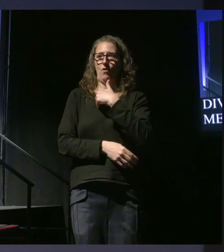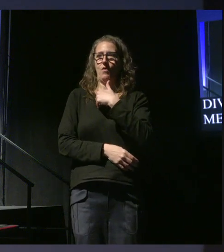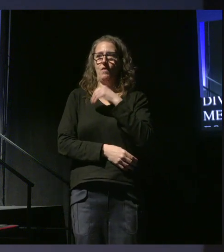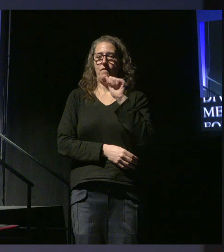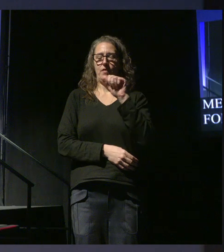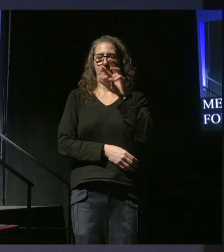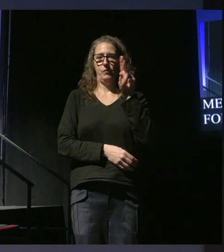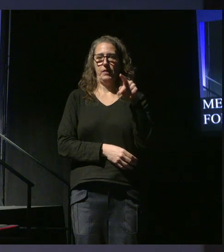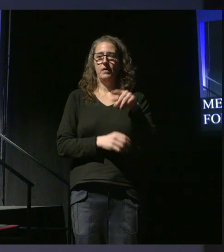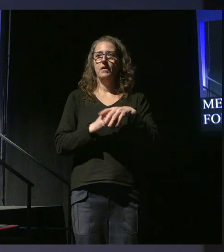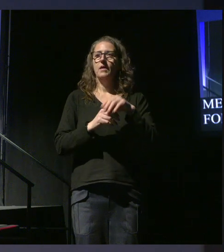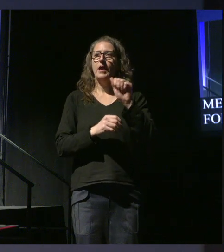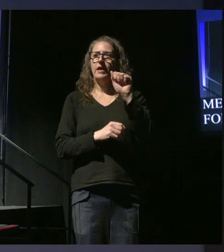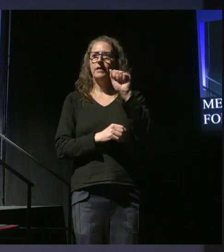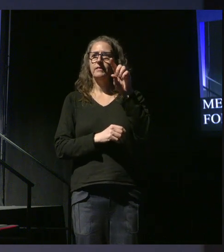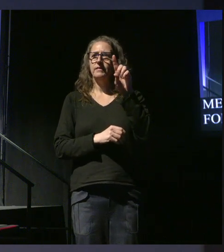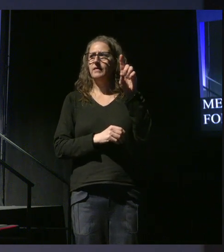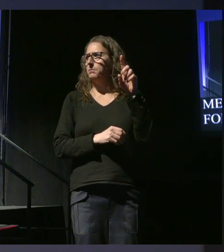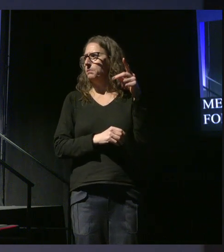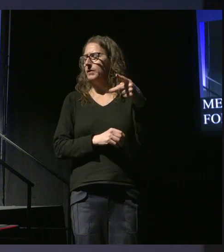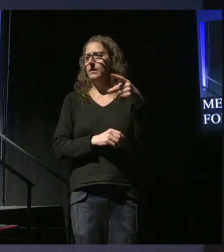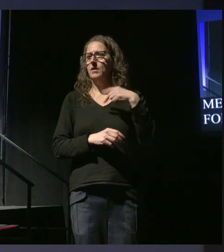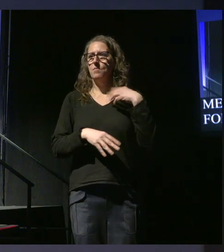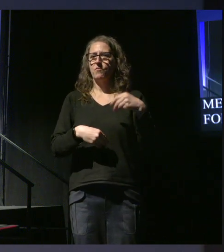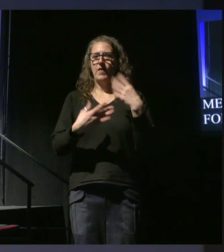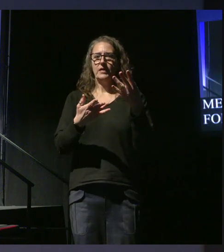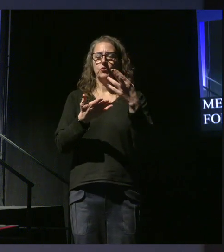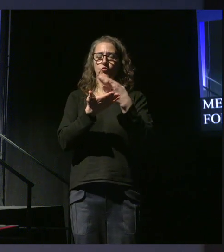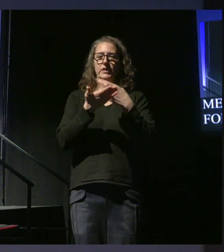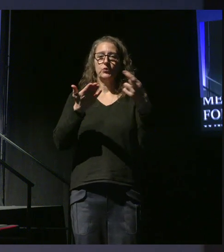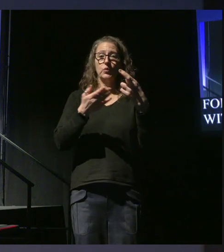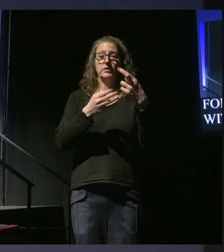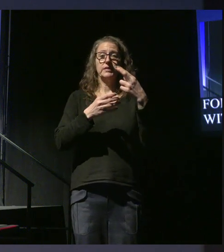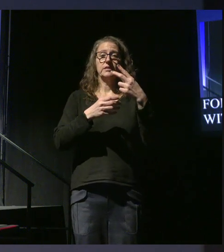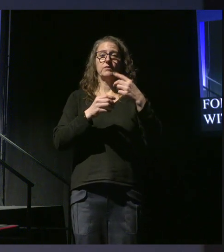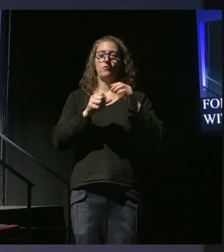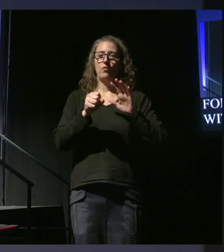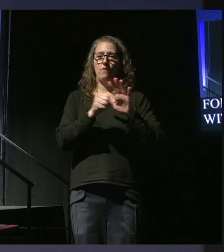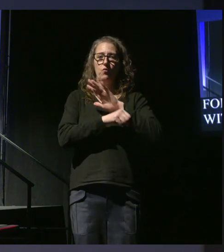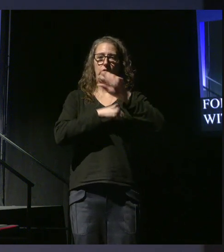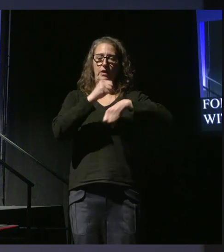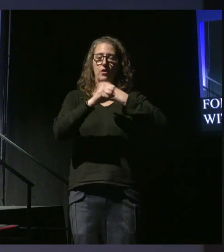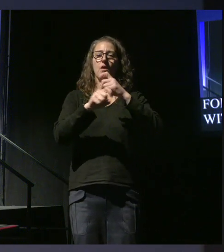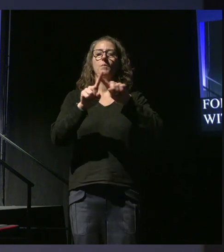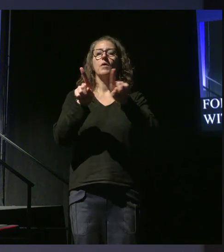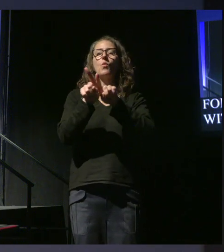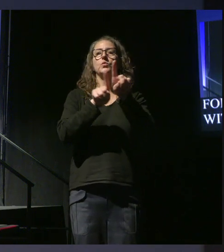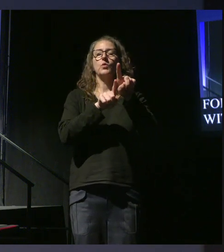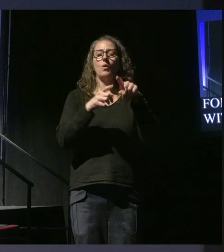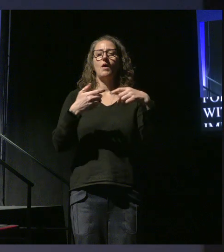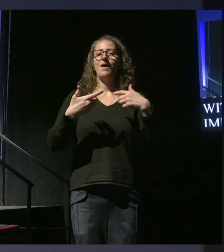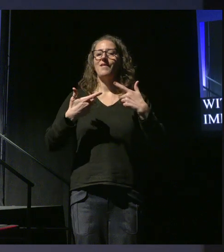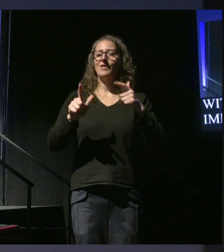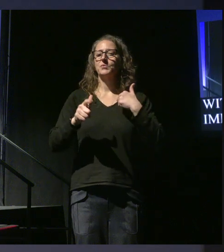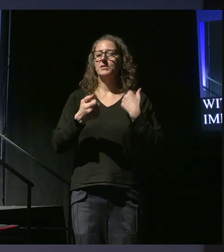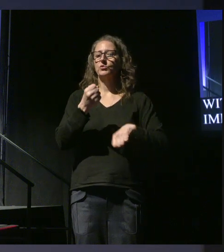Membership with AWP provides me with the resources year round, but also just importantly, it allows me to support other writers, especially those who